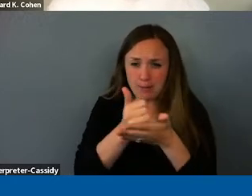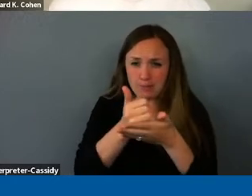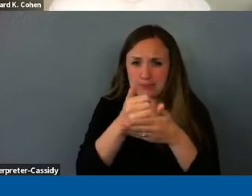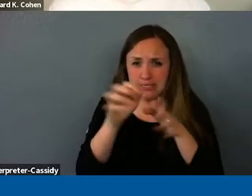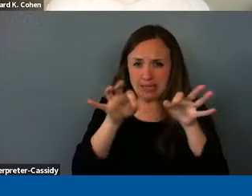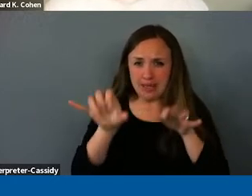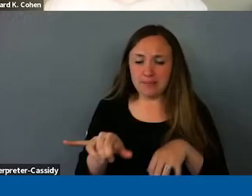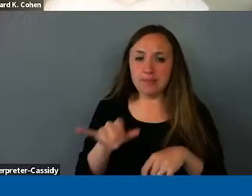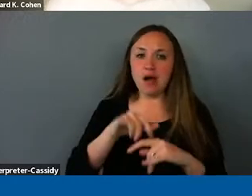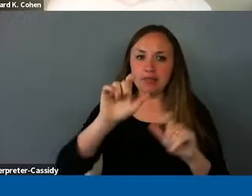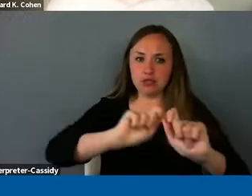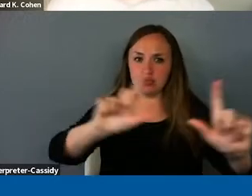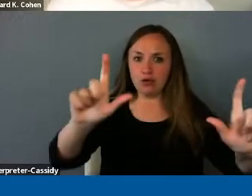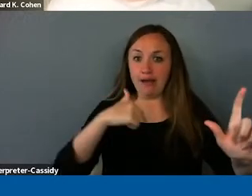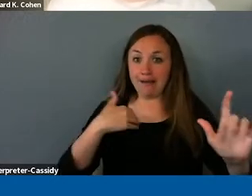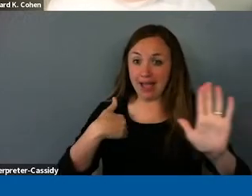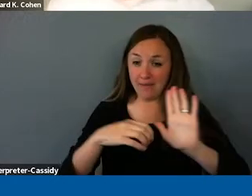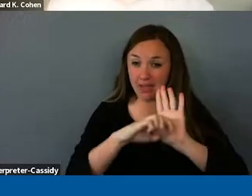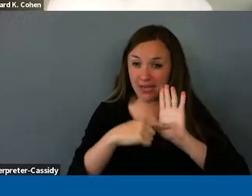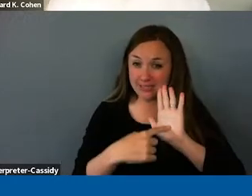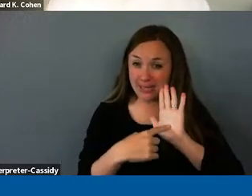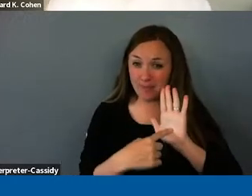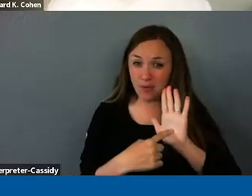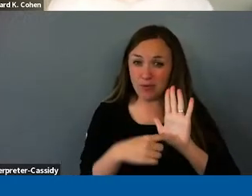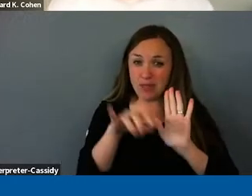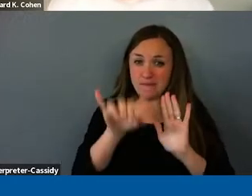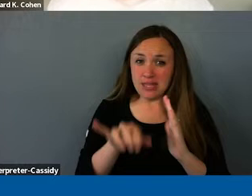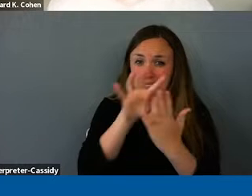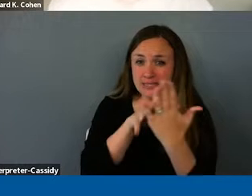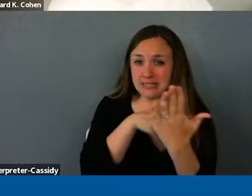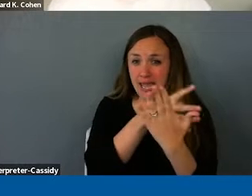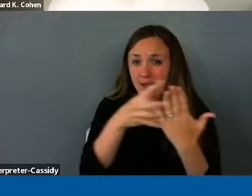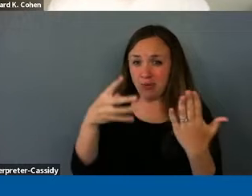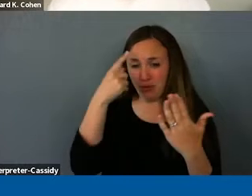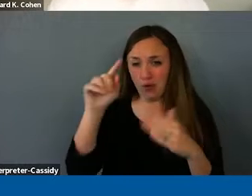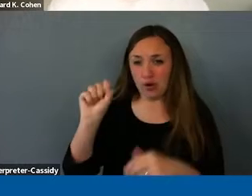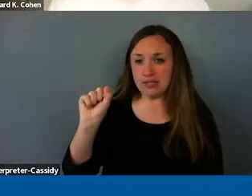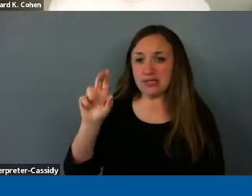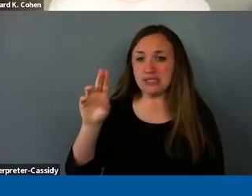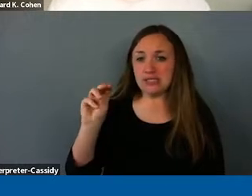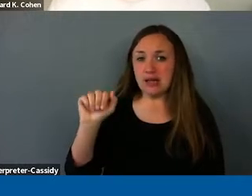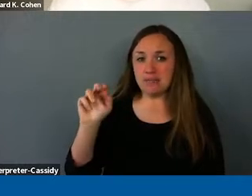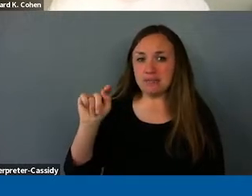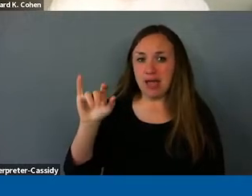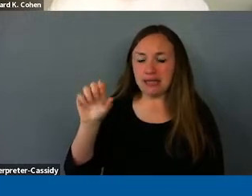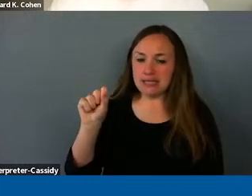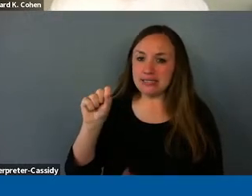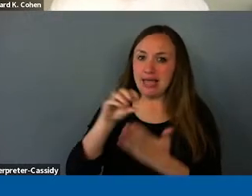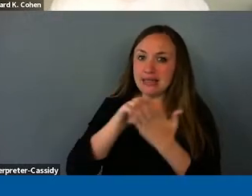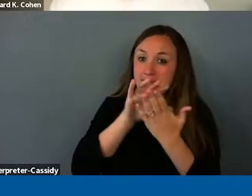So on the screen, I have an example of this Periodic Table of Semantics and it lists every HTML element available